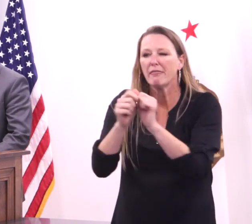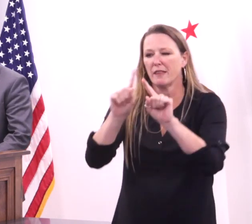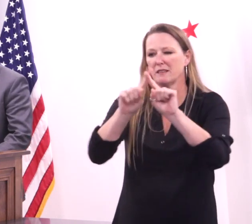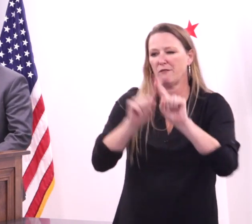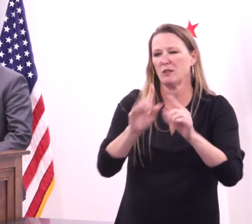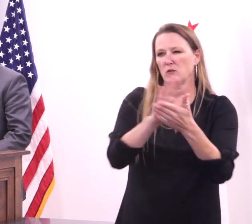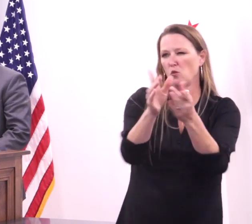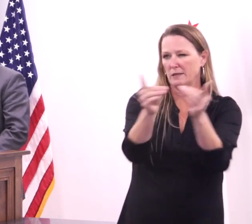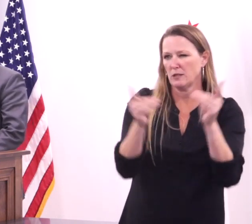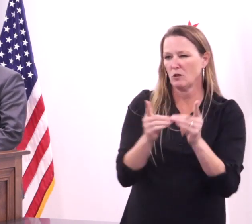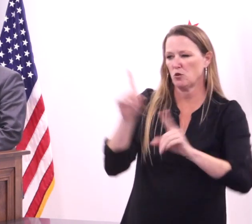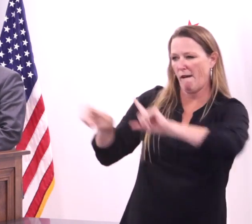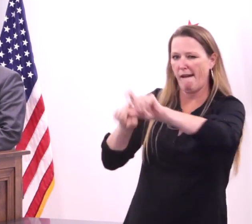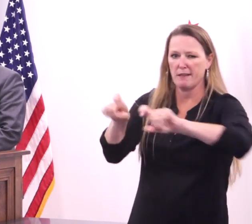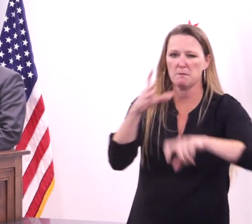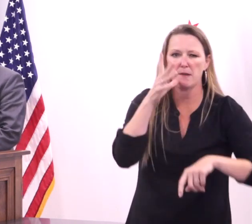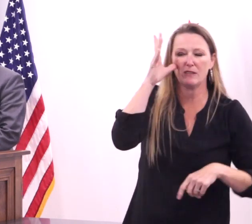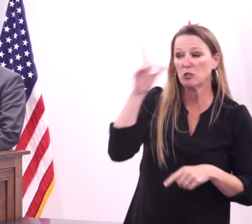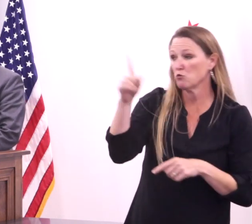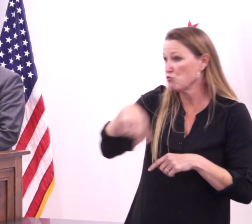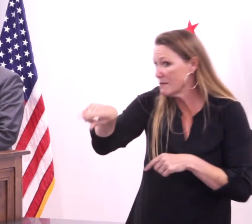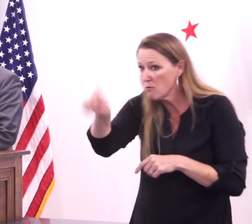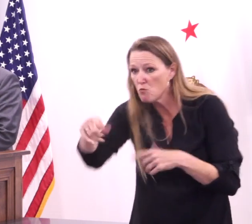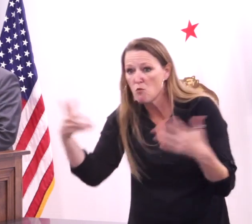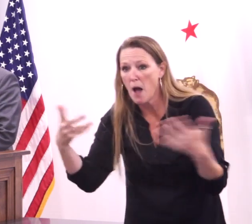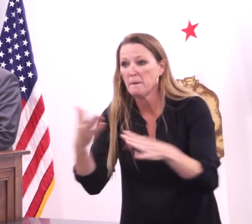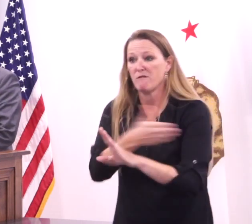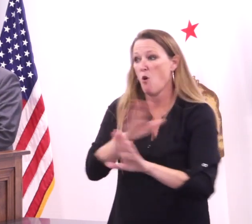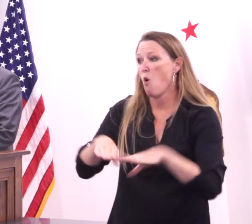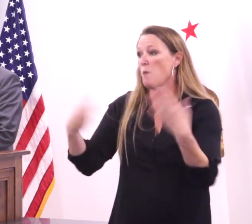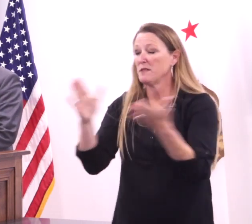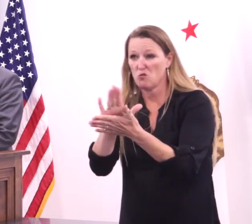And while details about Cal Poly or our work with the tourism industry